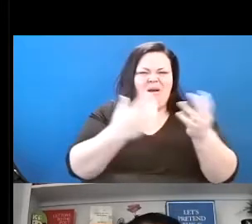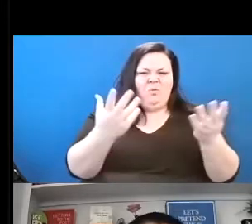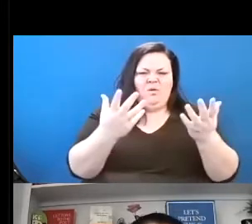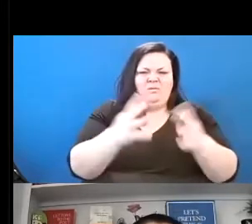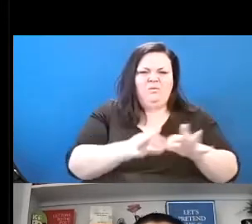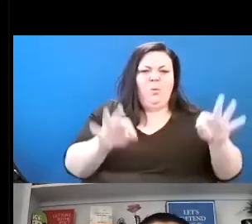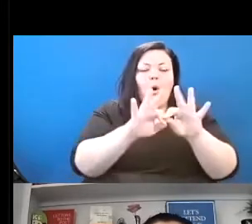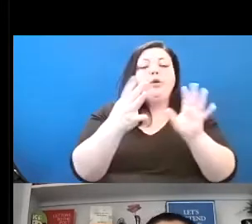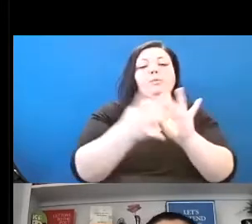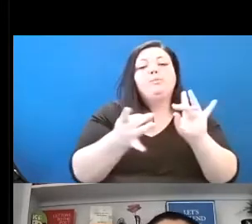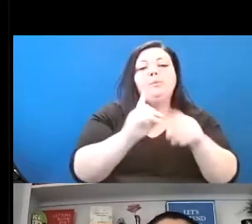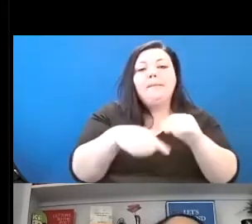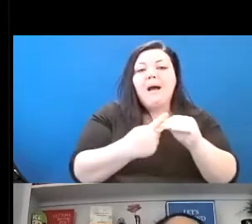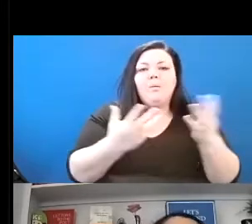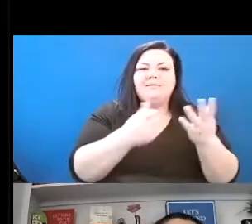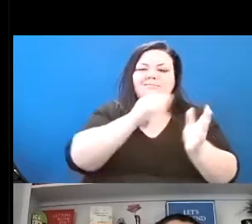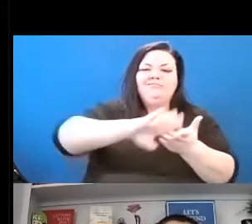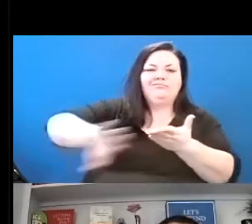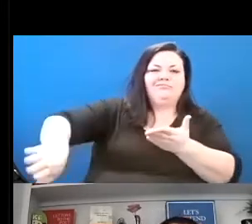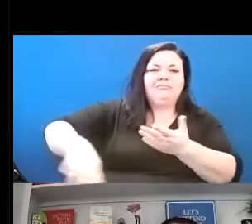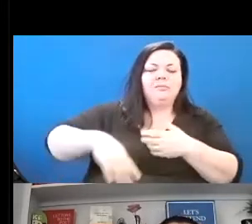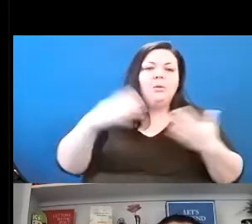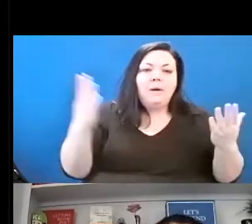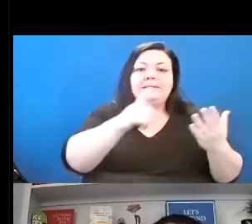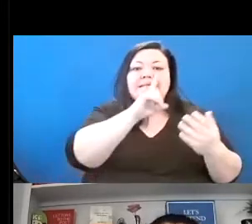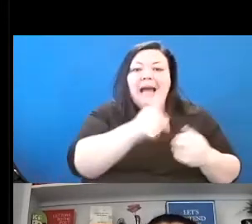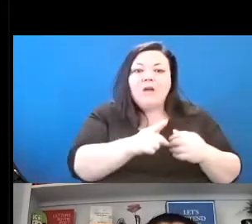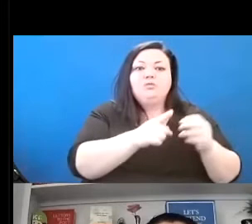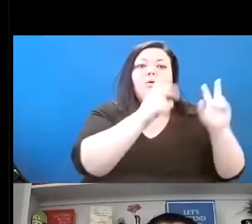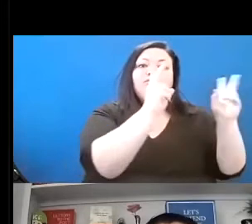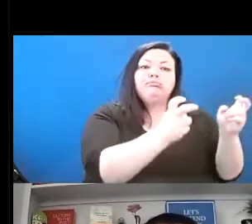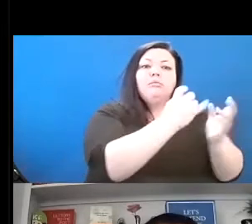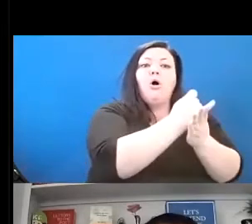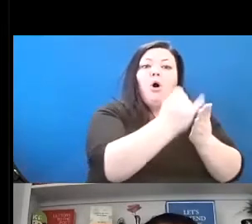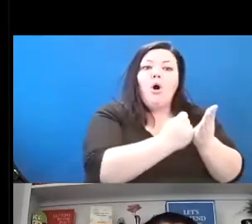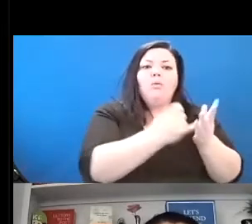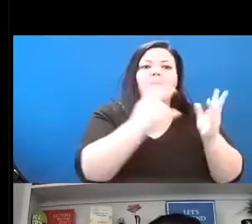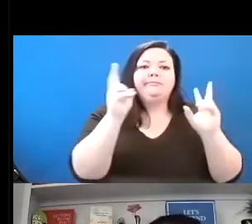and what is worth not what is considered actual art versus what is considered just entertainment